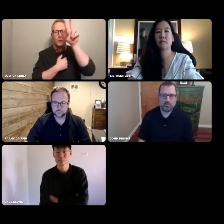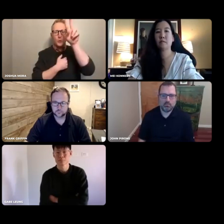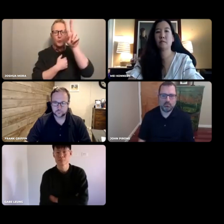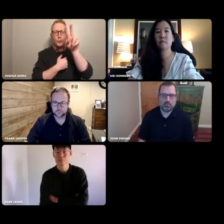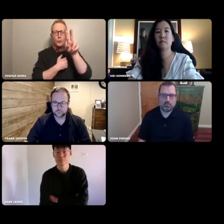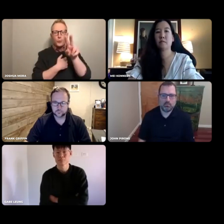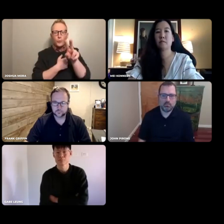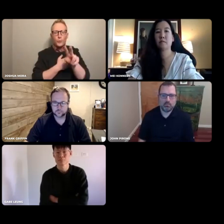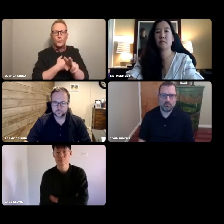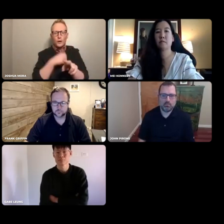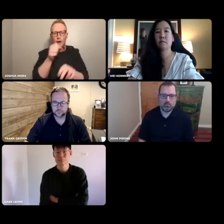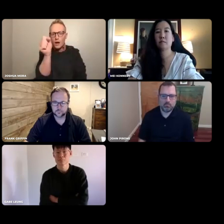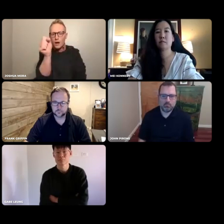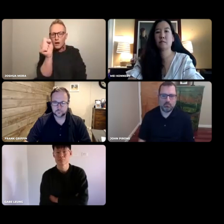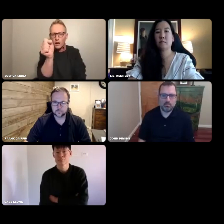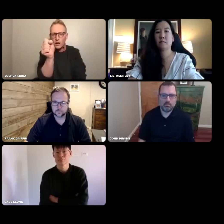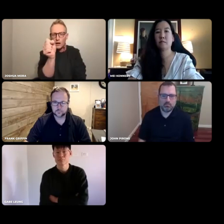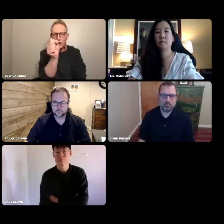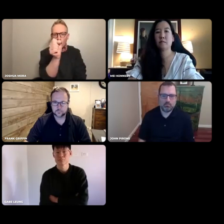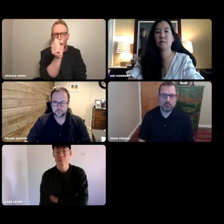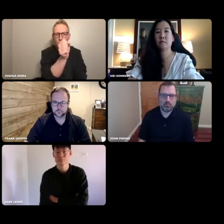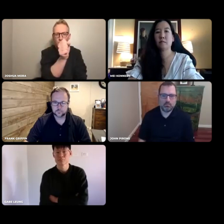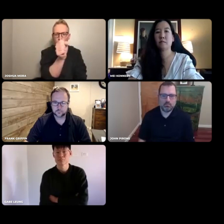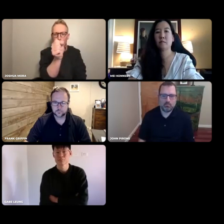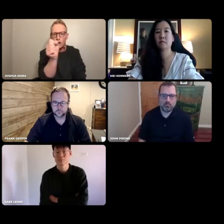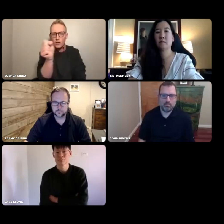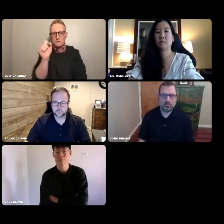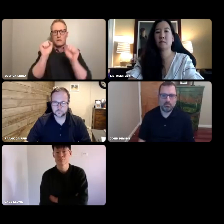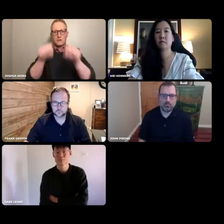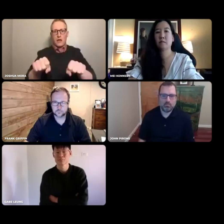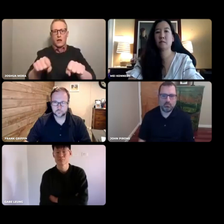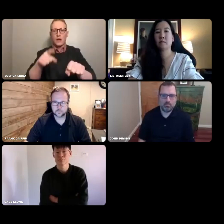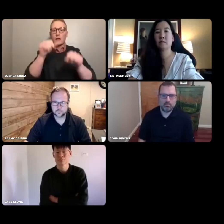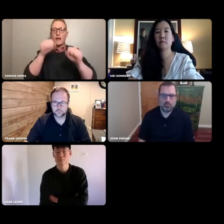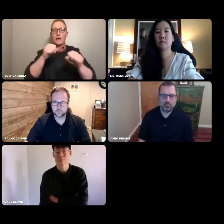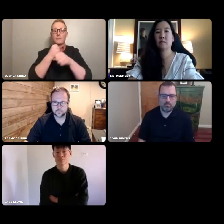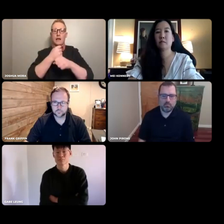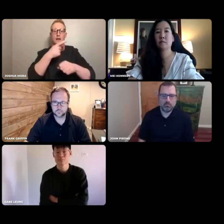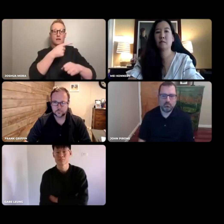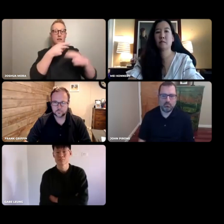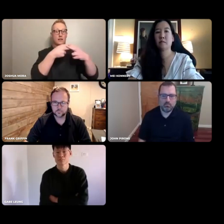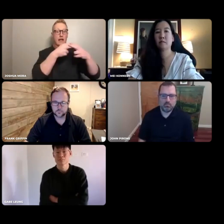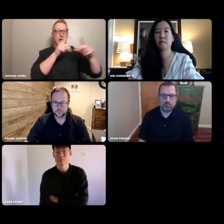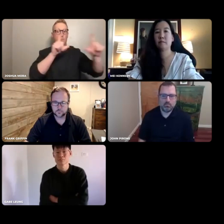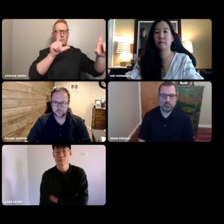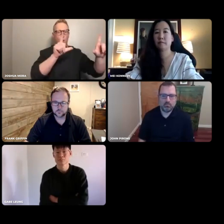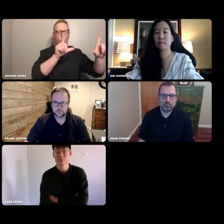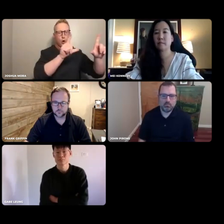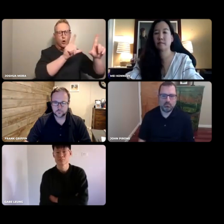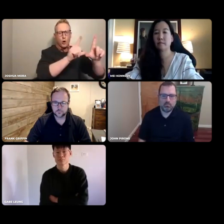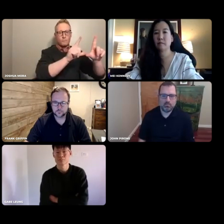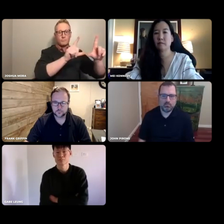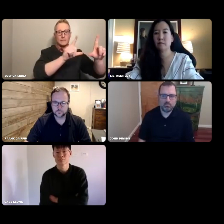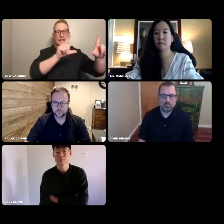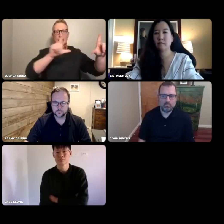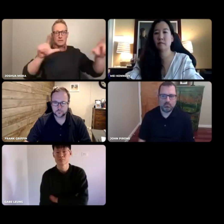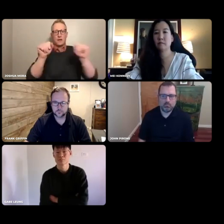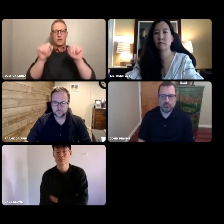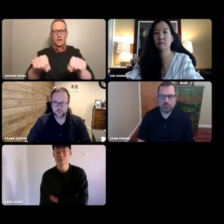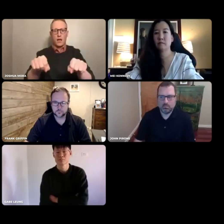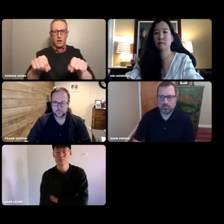If you can't see all the video panelists: You should see a PowerPoint screen, then our